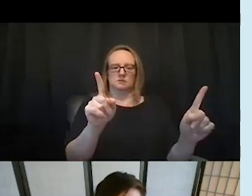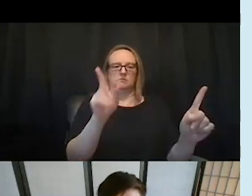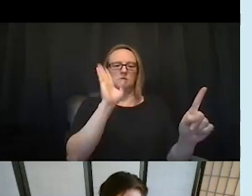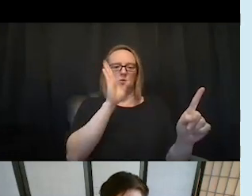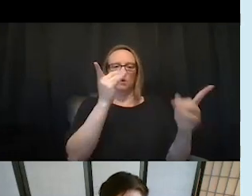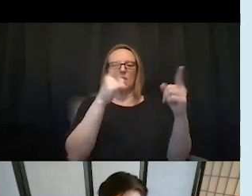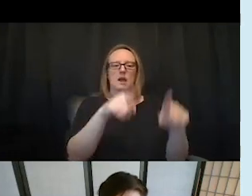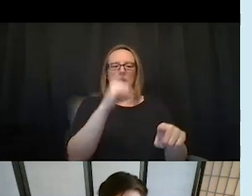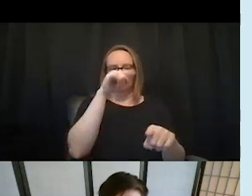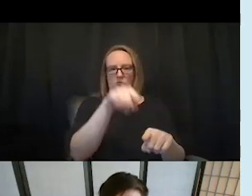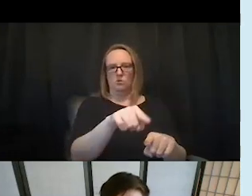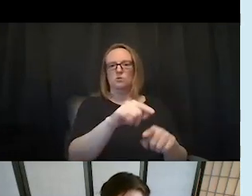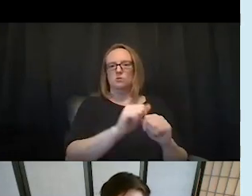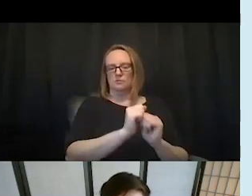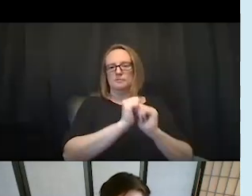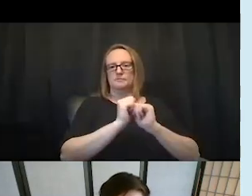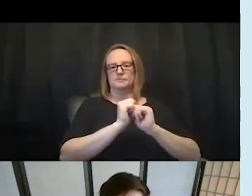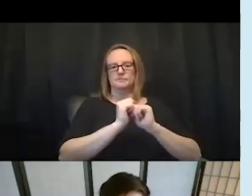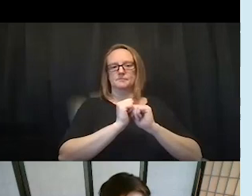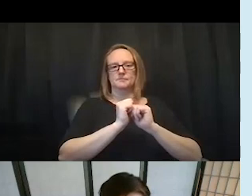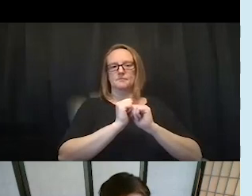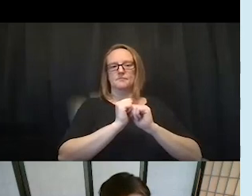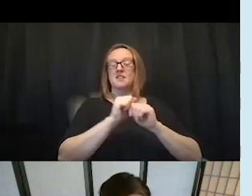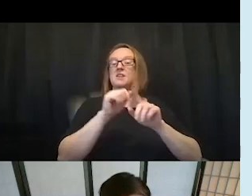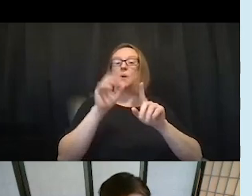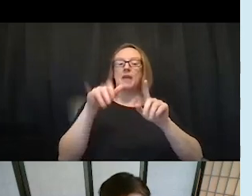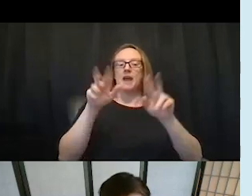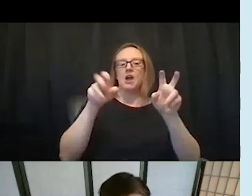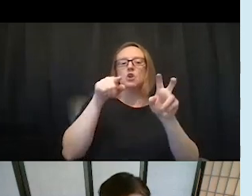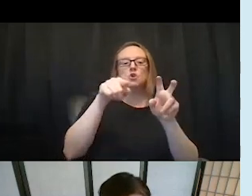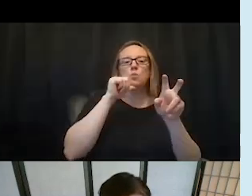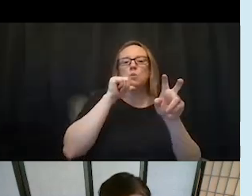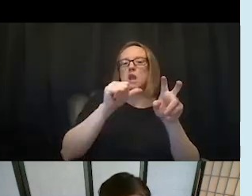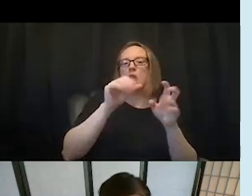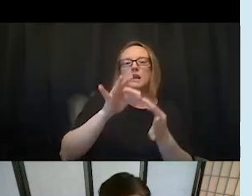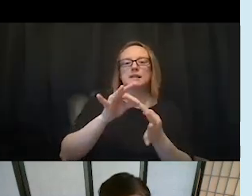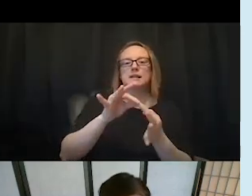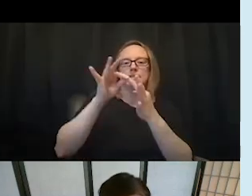And yeah that, the- the "you are no exception to the rule" to me means that